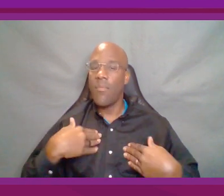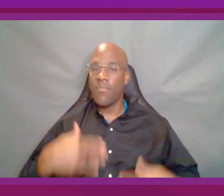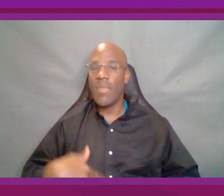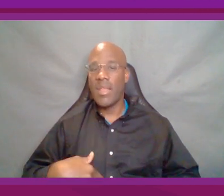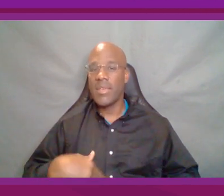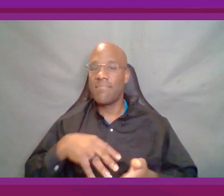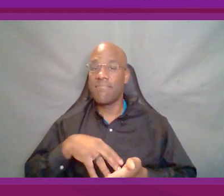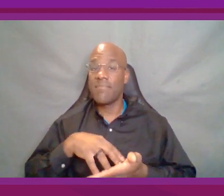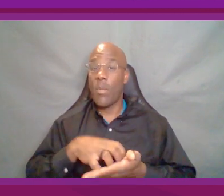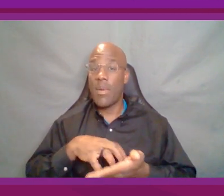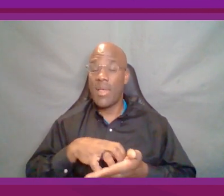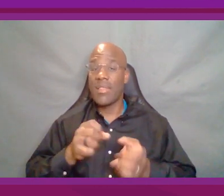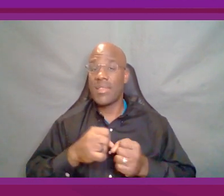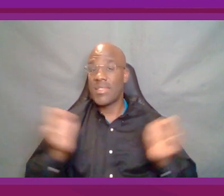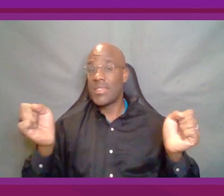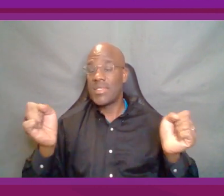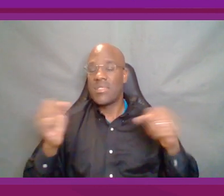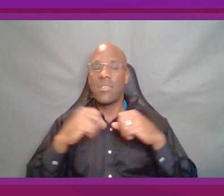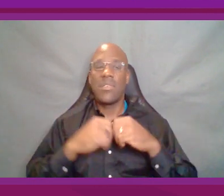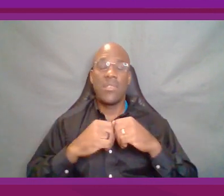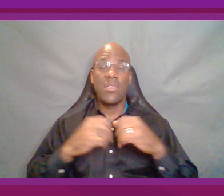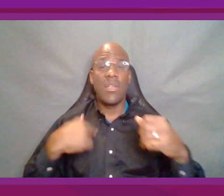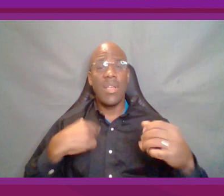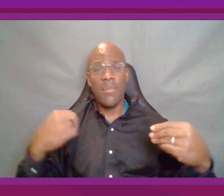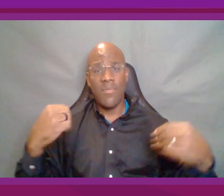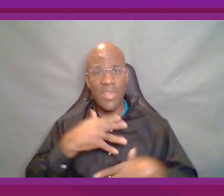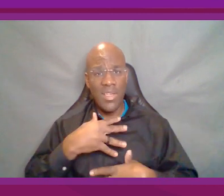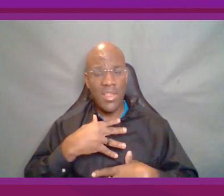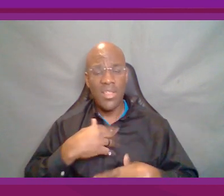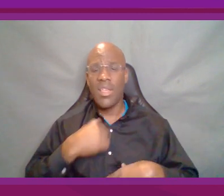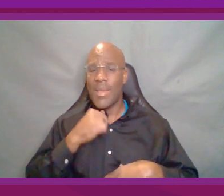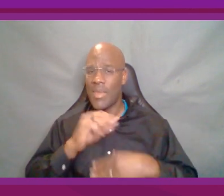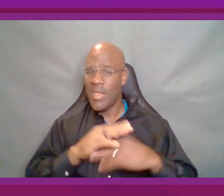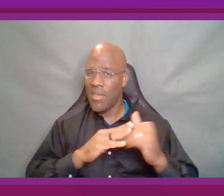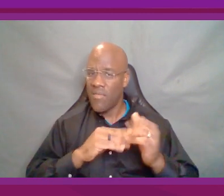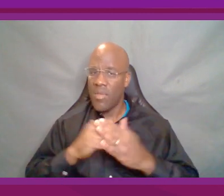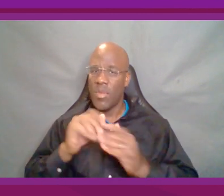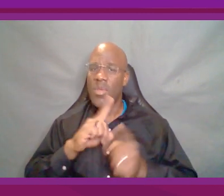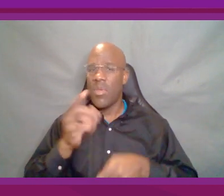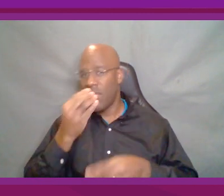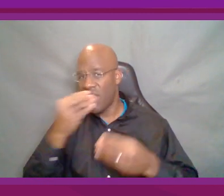compromised immune system and it scares me. I still can't I'm not comfortable to go to the grocery store